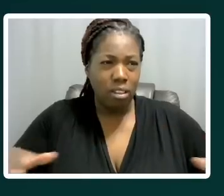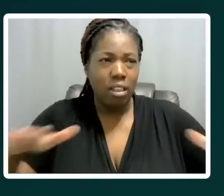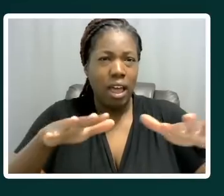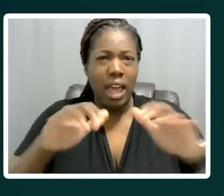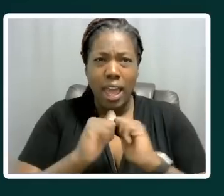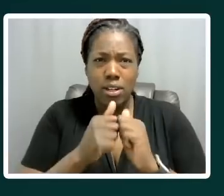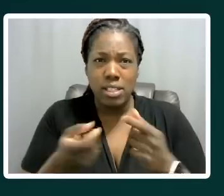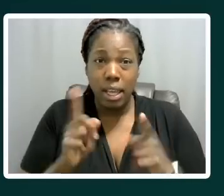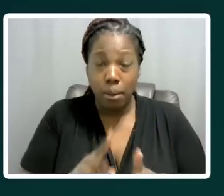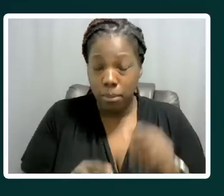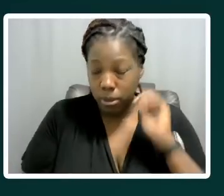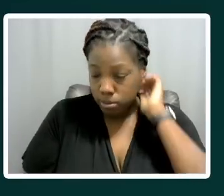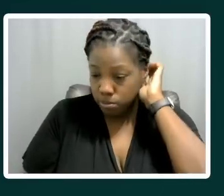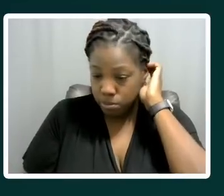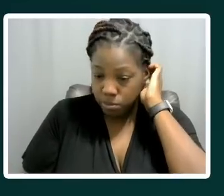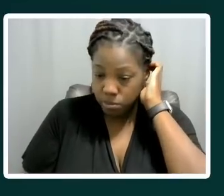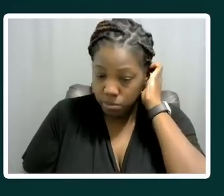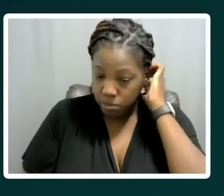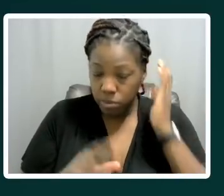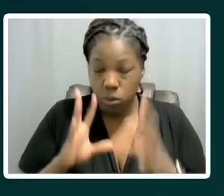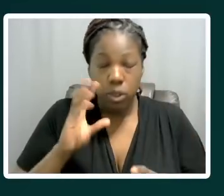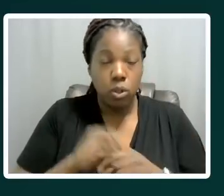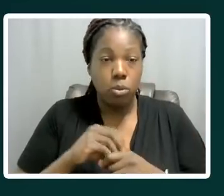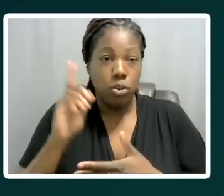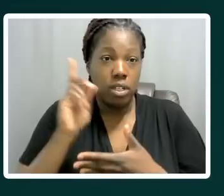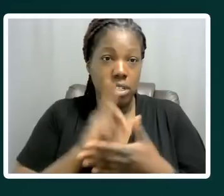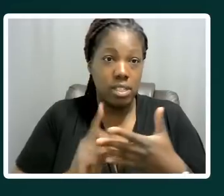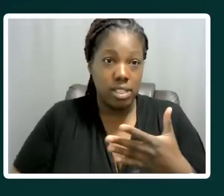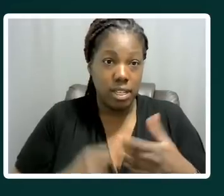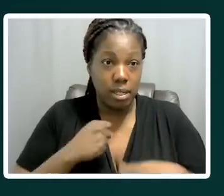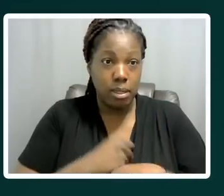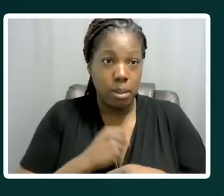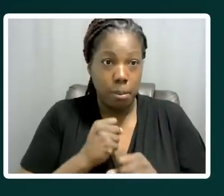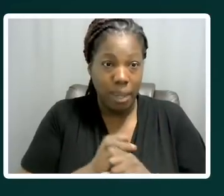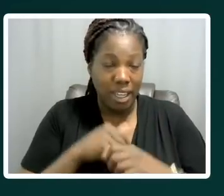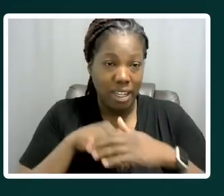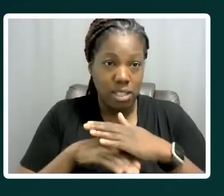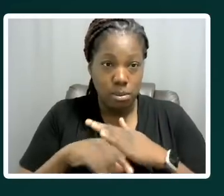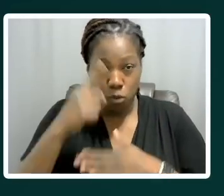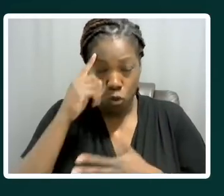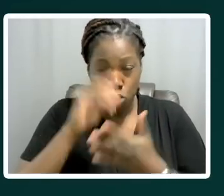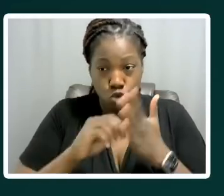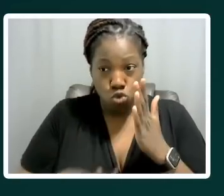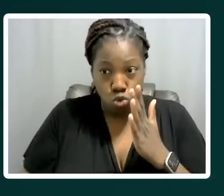incorporate the design to make them accessible to students. We want them bright. We want them